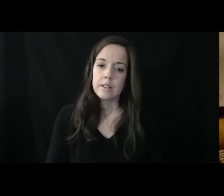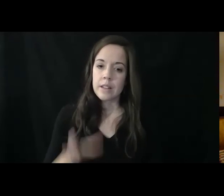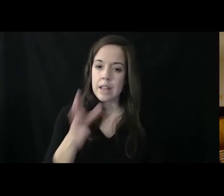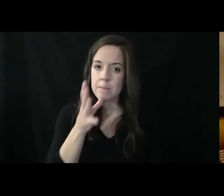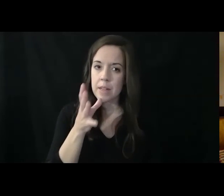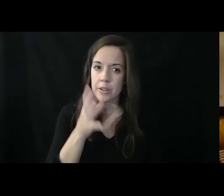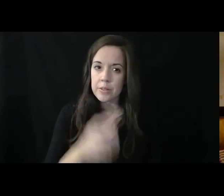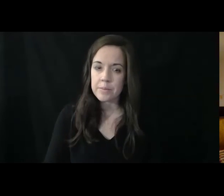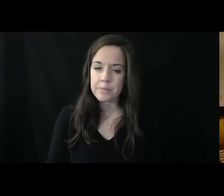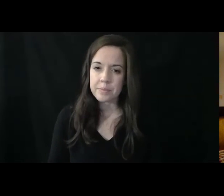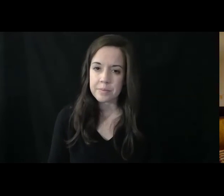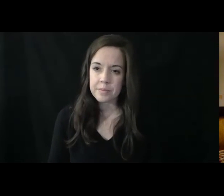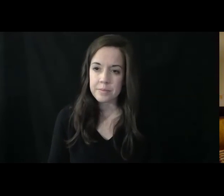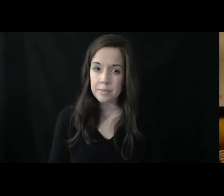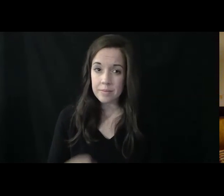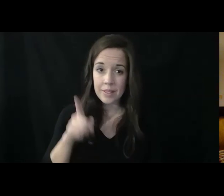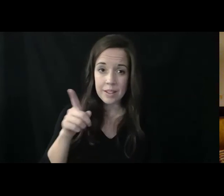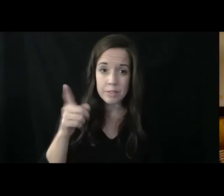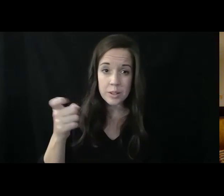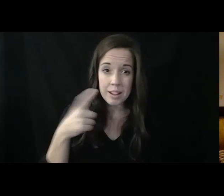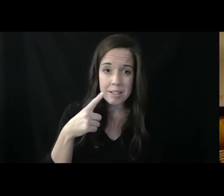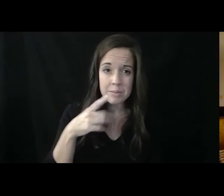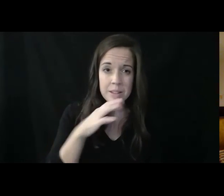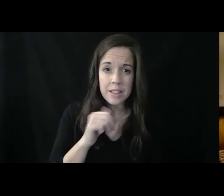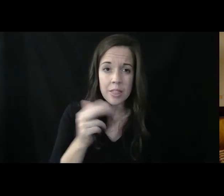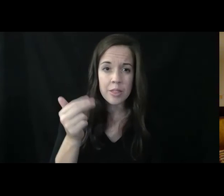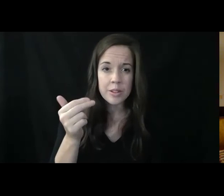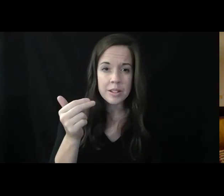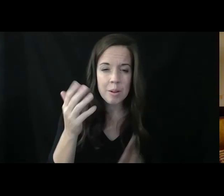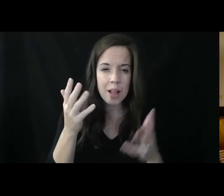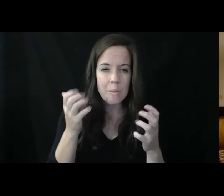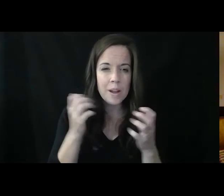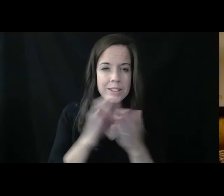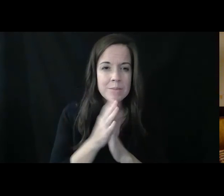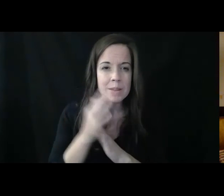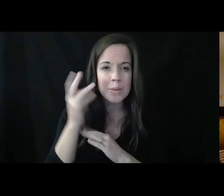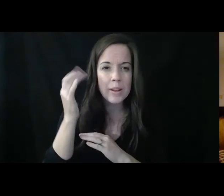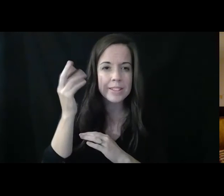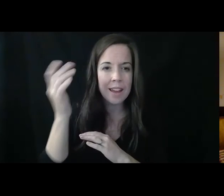If you had asked me, thirteen, what I wanted to be one day, I wouldn’t have said it.